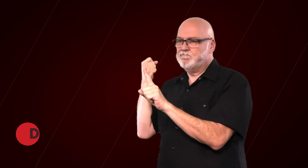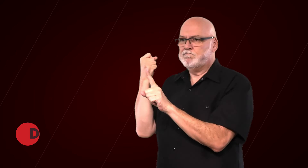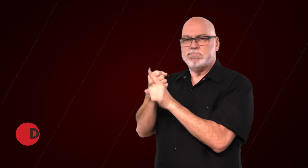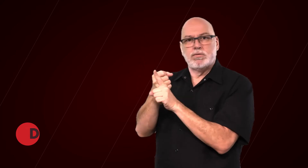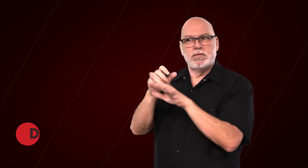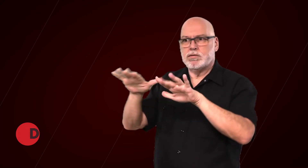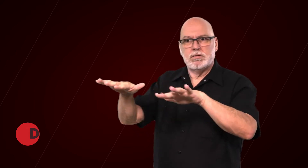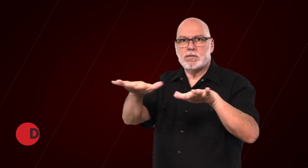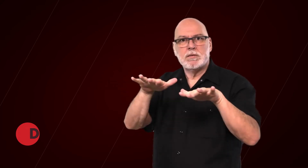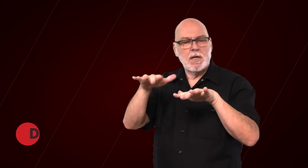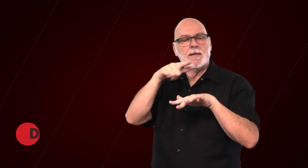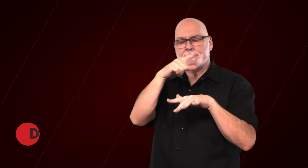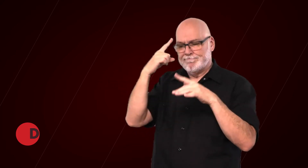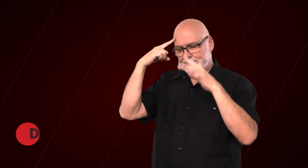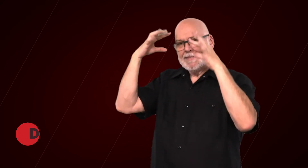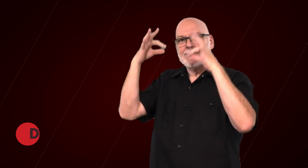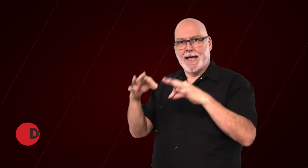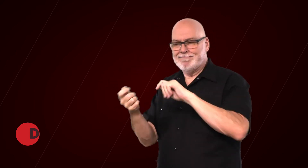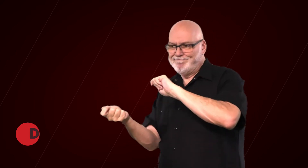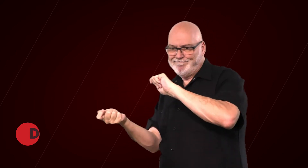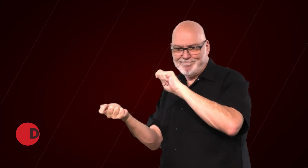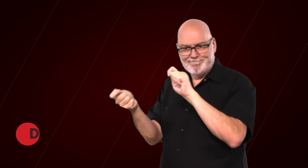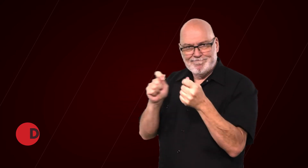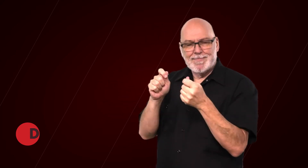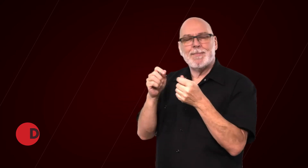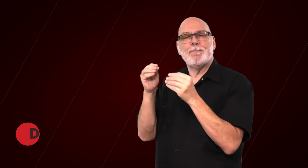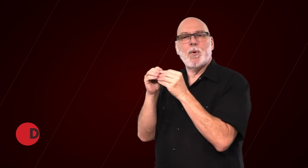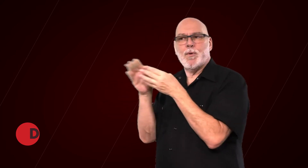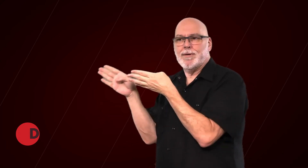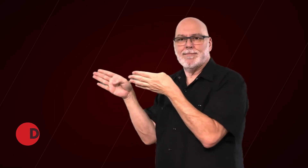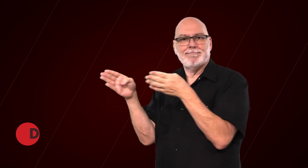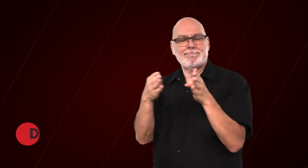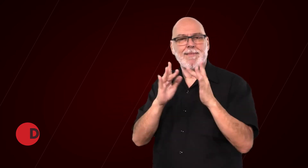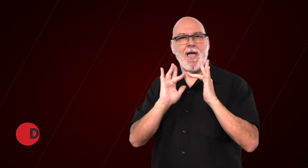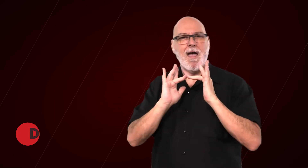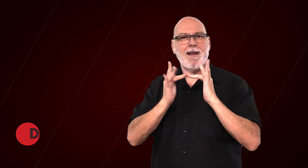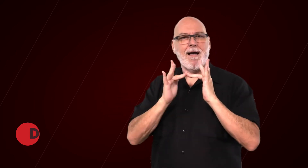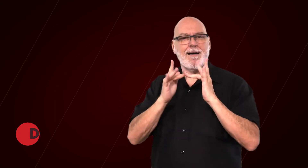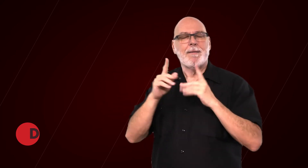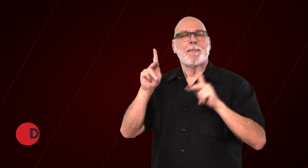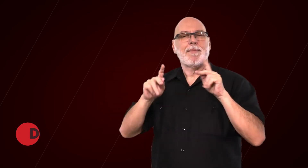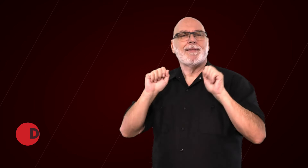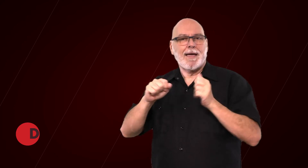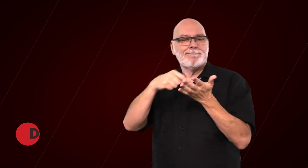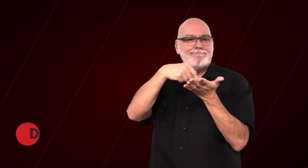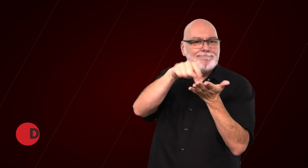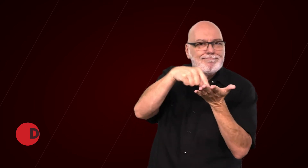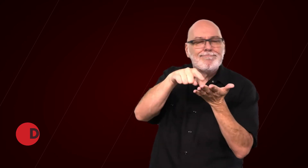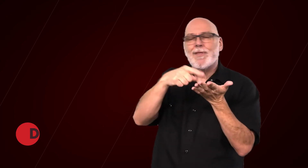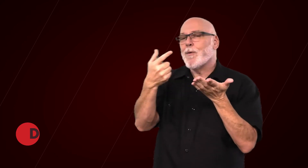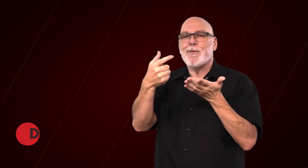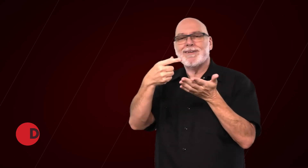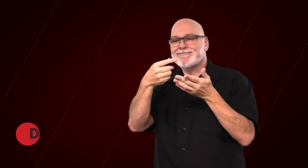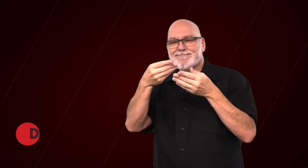had accelerated building out accessibility services